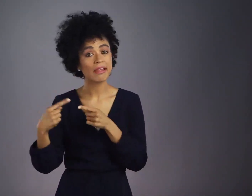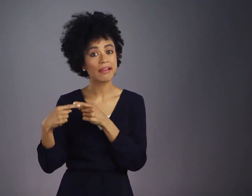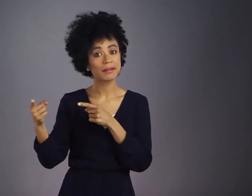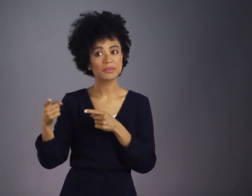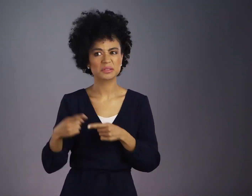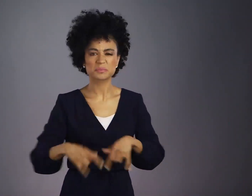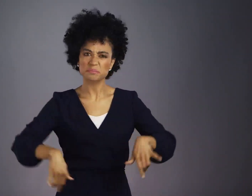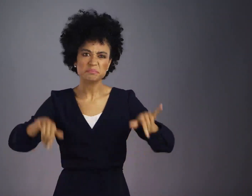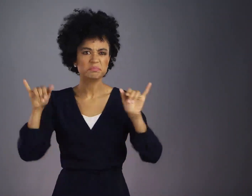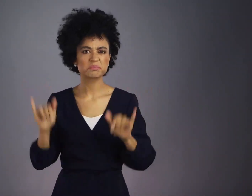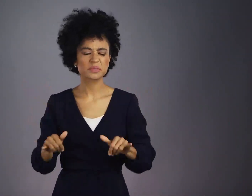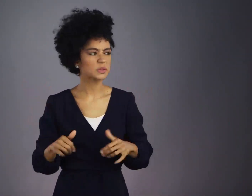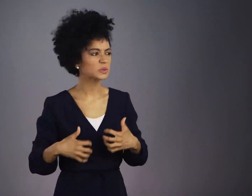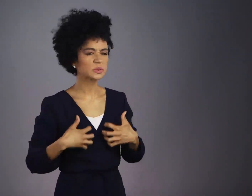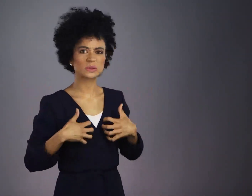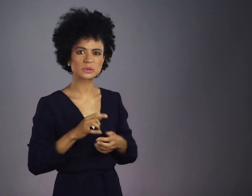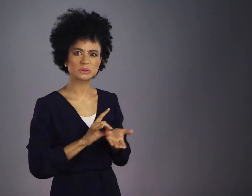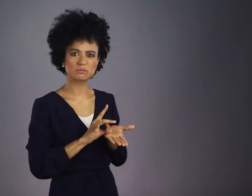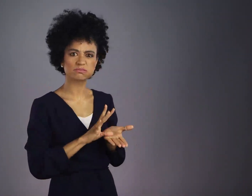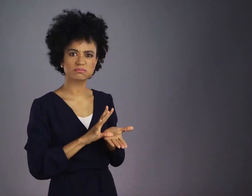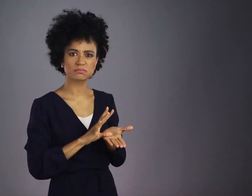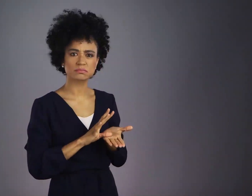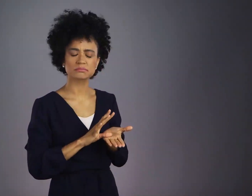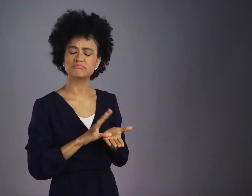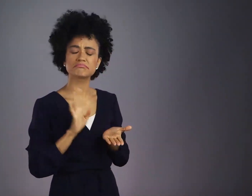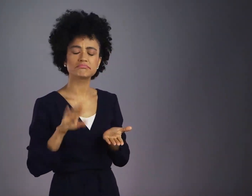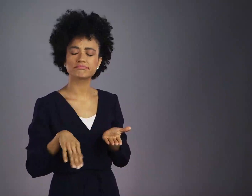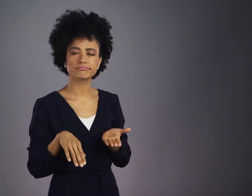however, if someone does throw us out of his ofﬁce.